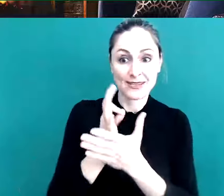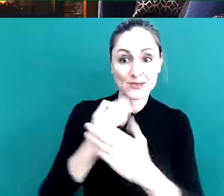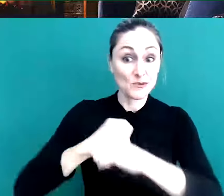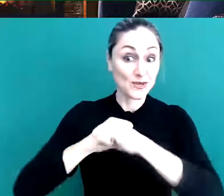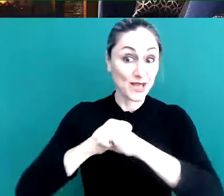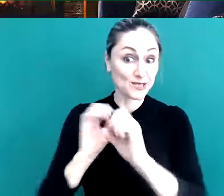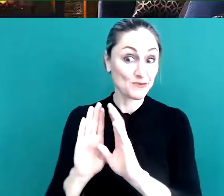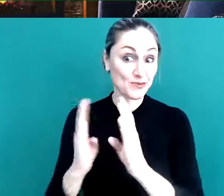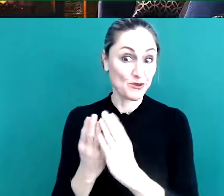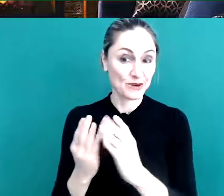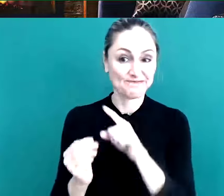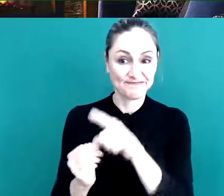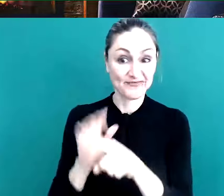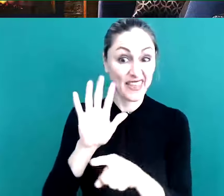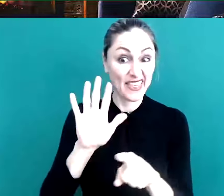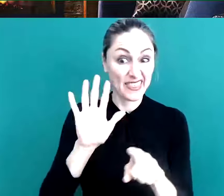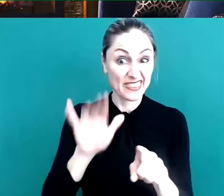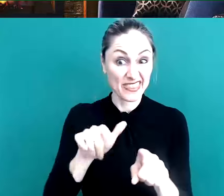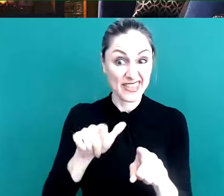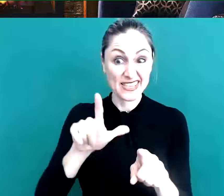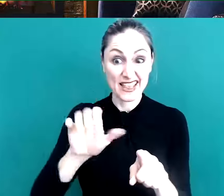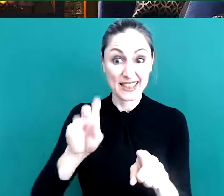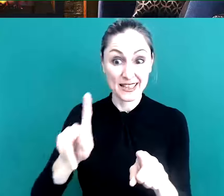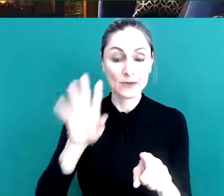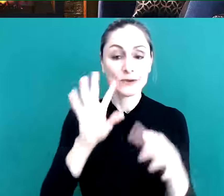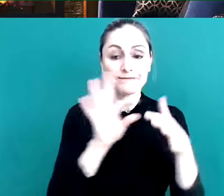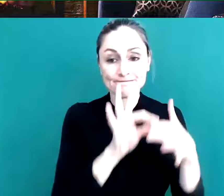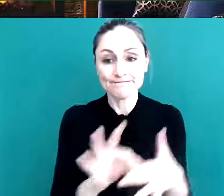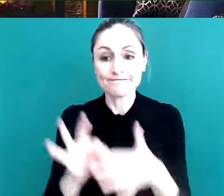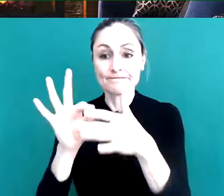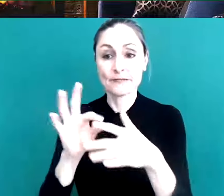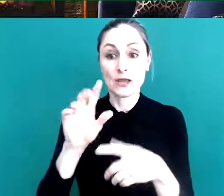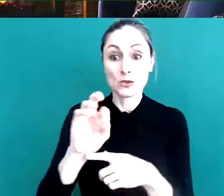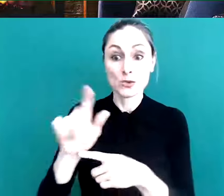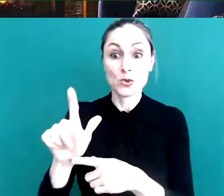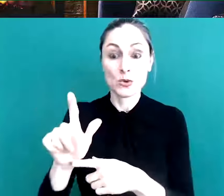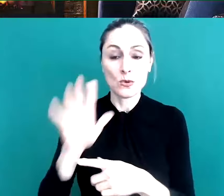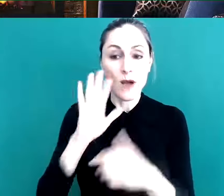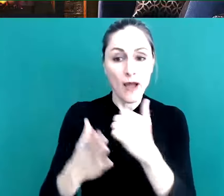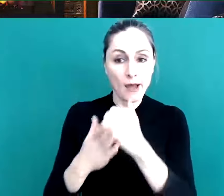This link will bring you to a tool that helps you understand and review your credit report.